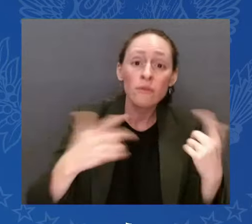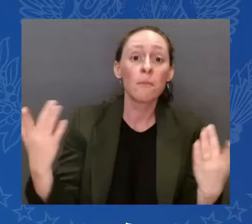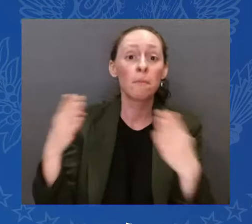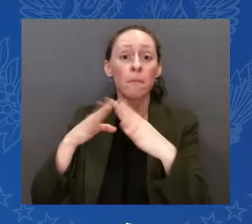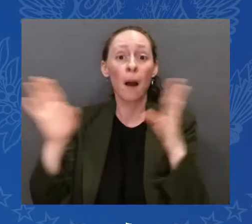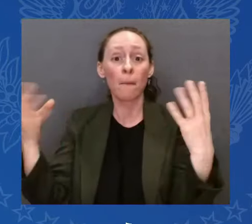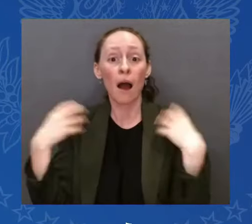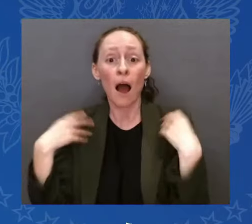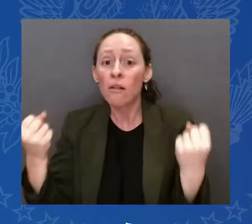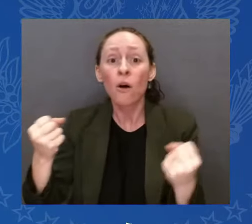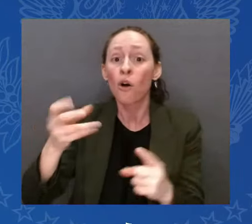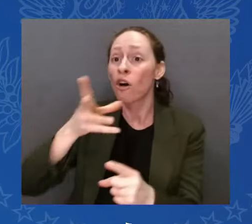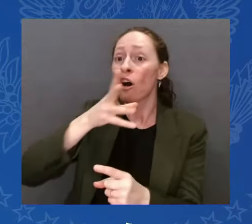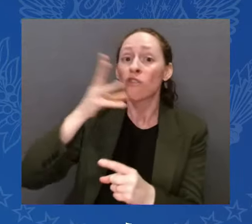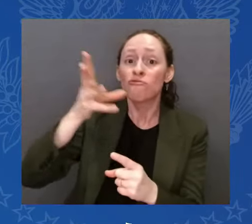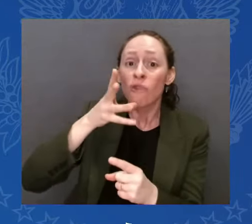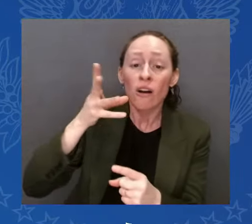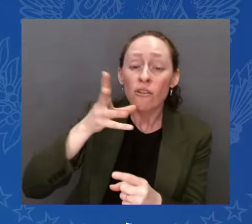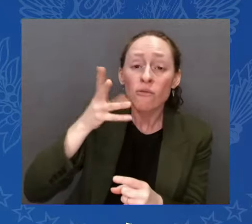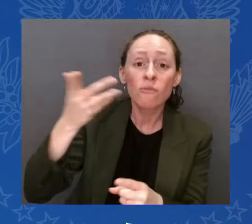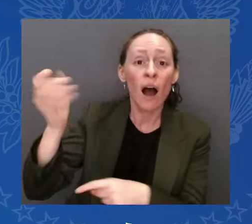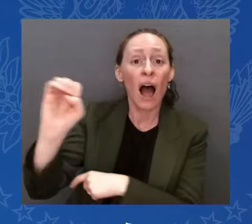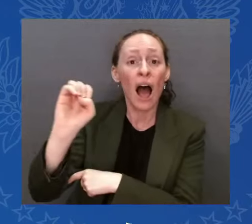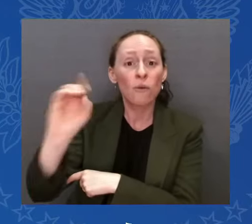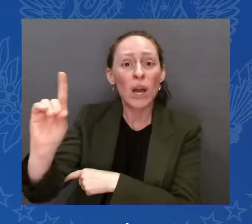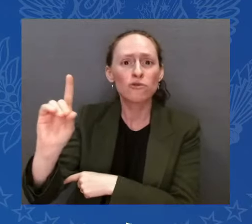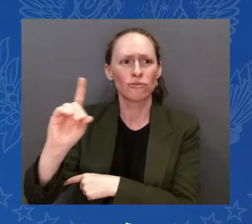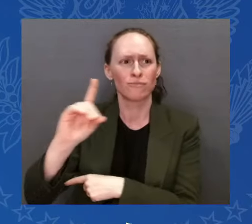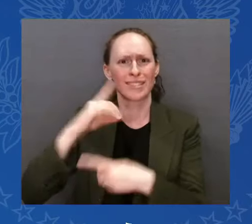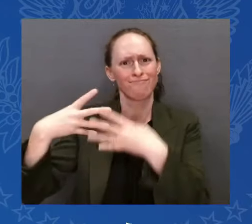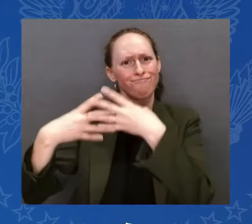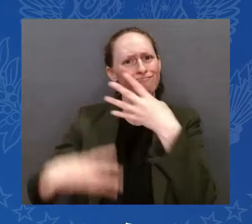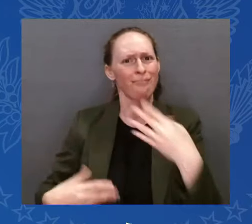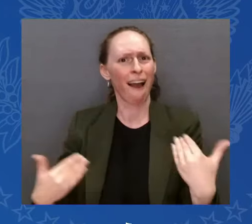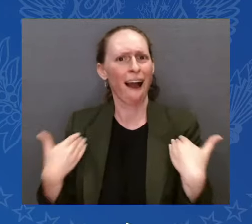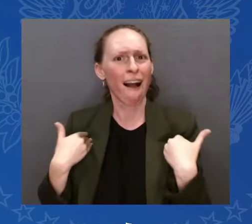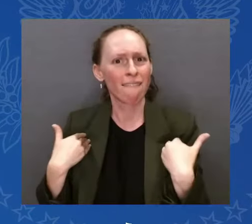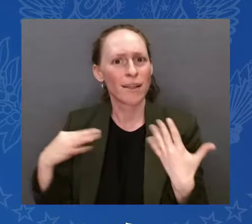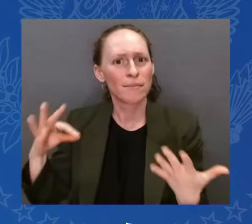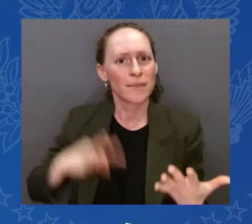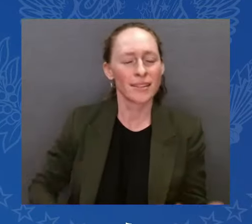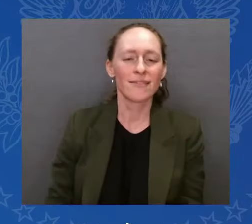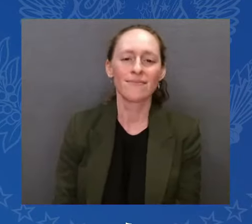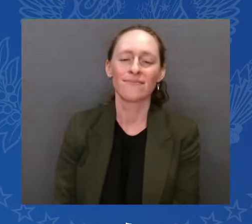Social media has already shown us the harm of powerful -- that powerful -- powerful technology can do